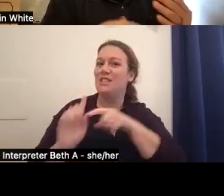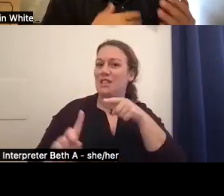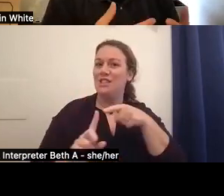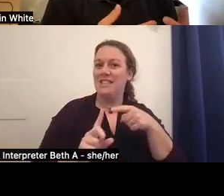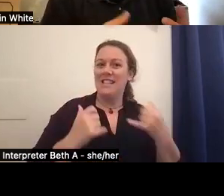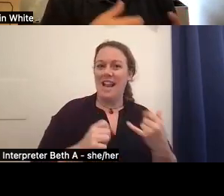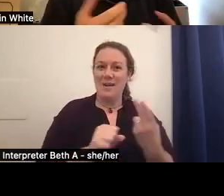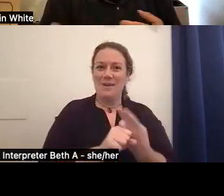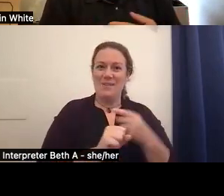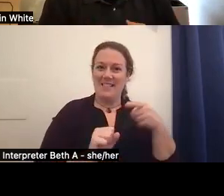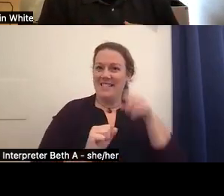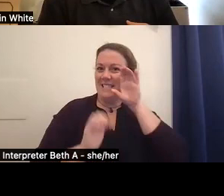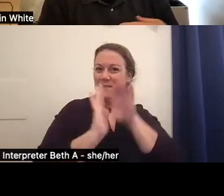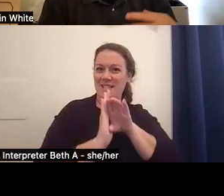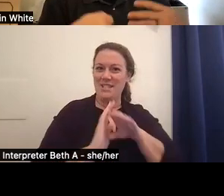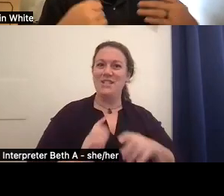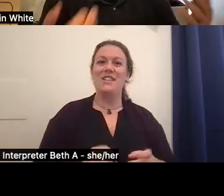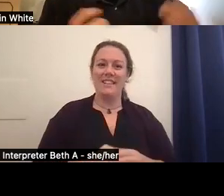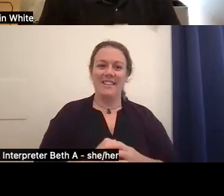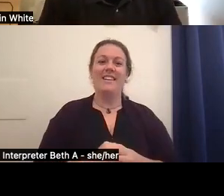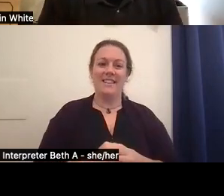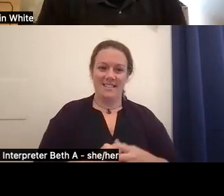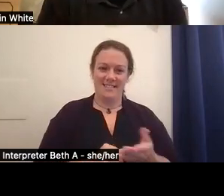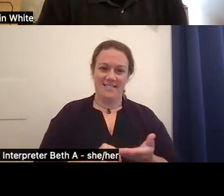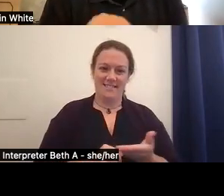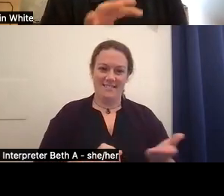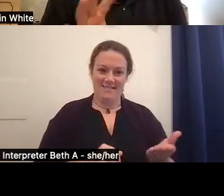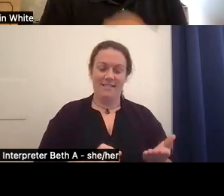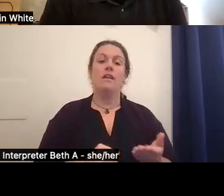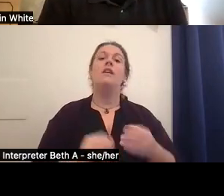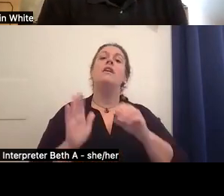to invoke that storytelling and passing things across the fire along with symbols and other